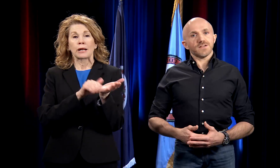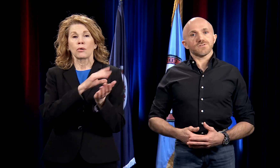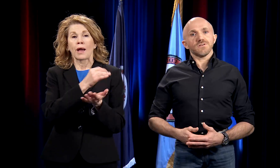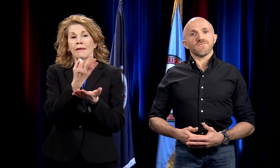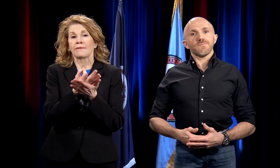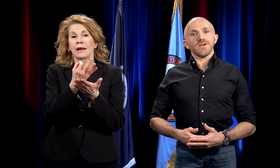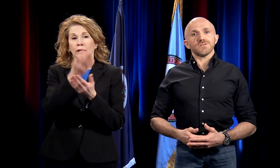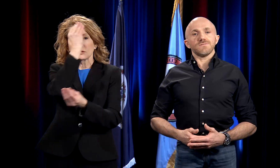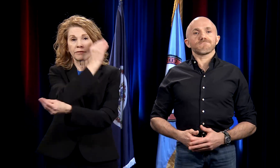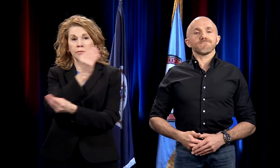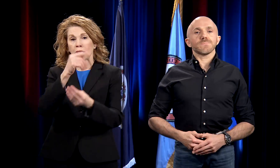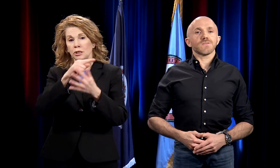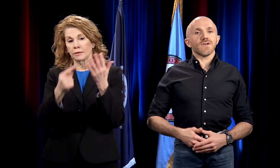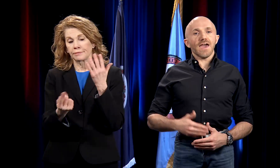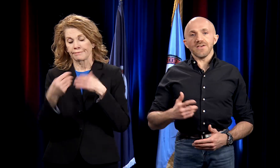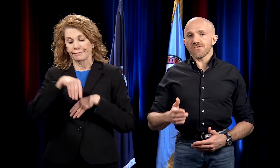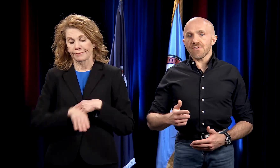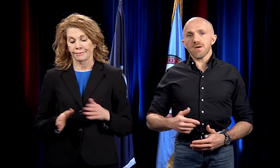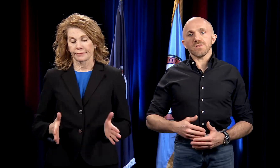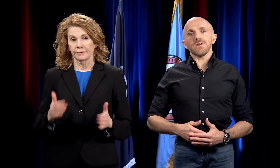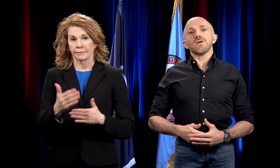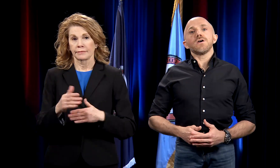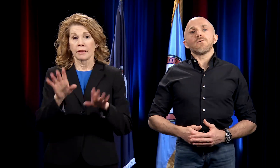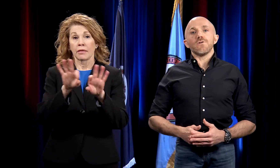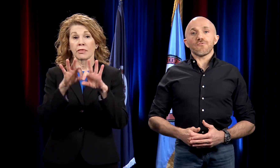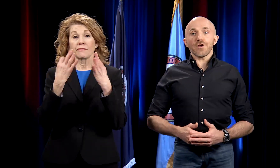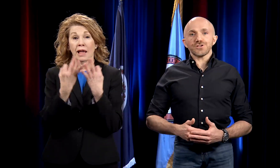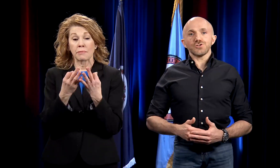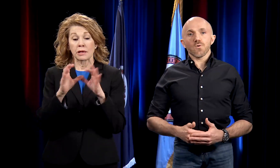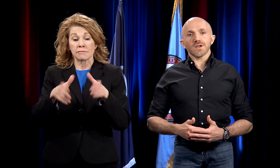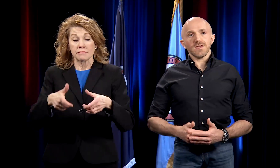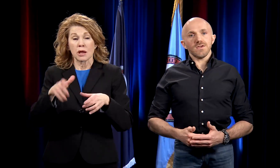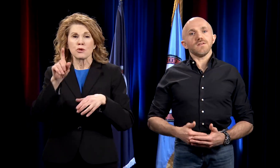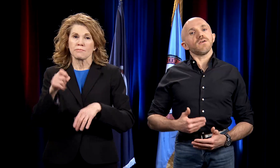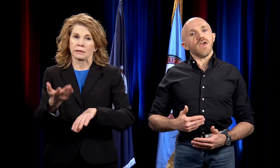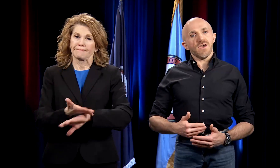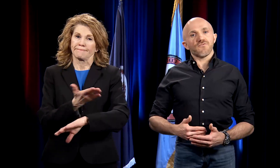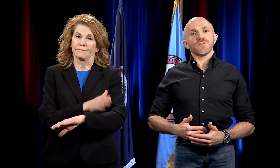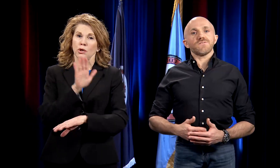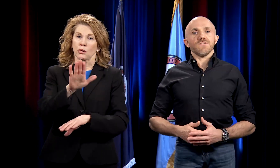information. As a family, refresh your kit every six